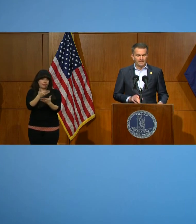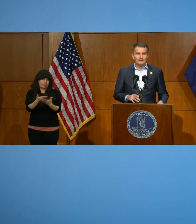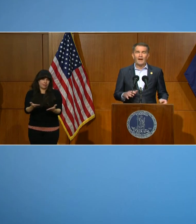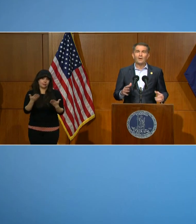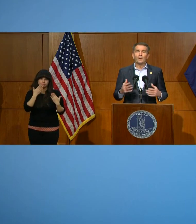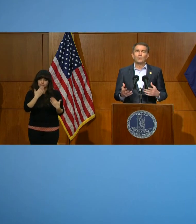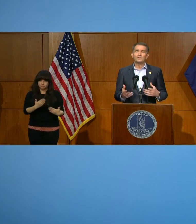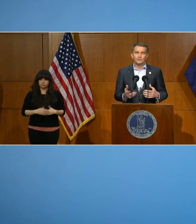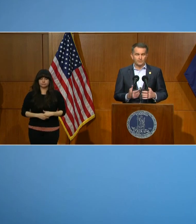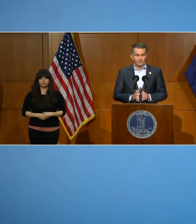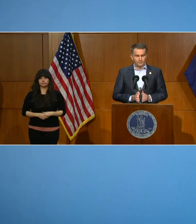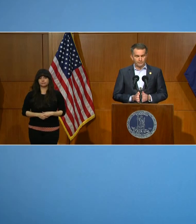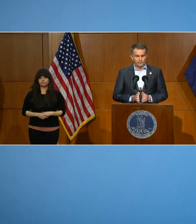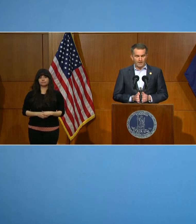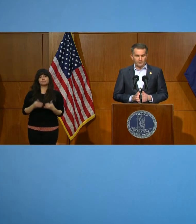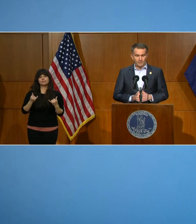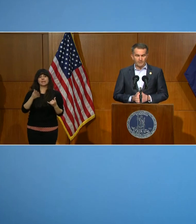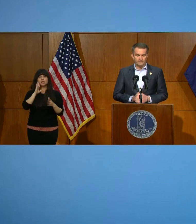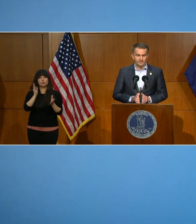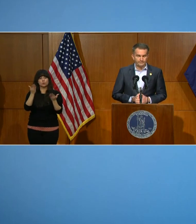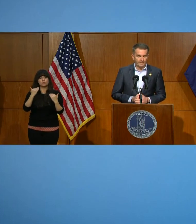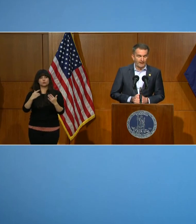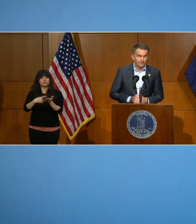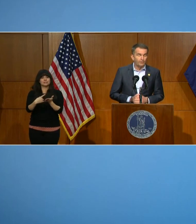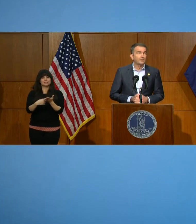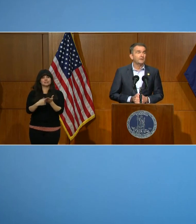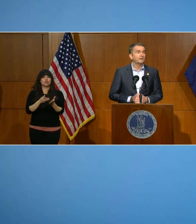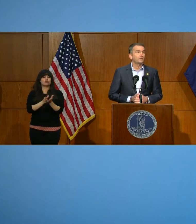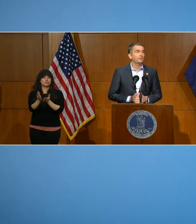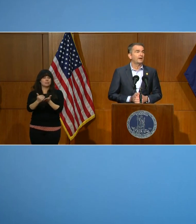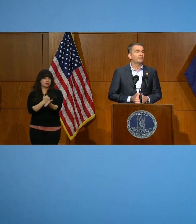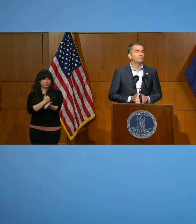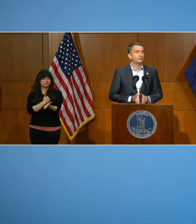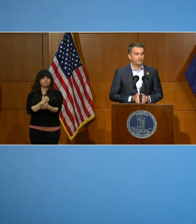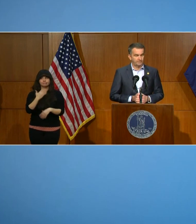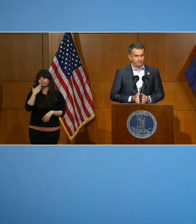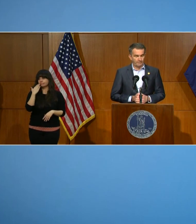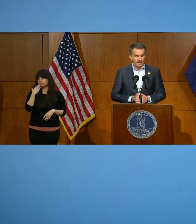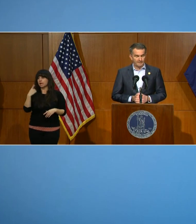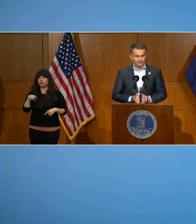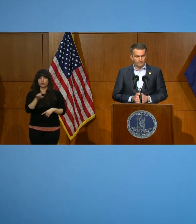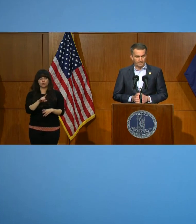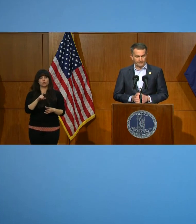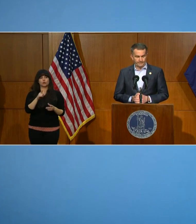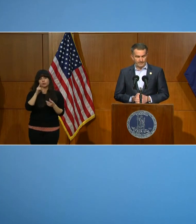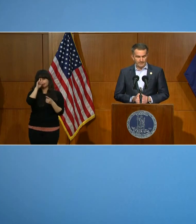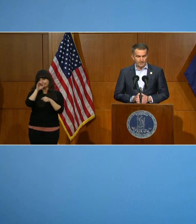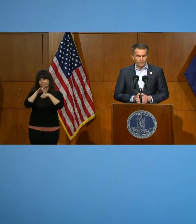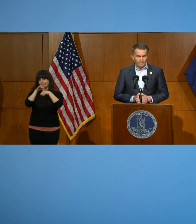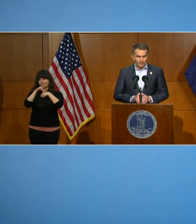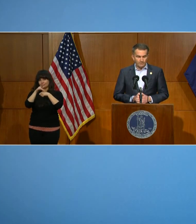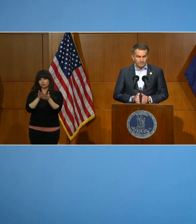AND I'M ASKING EVERYBODY TO DO THE RIGHT THING. NOW I WANT TO